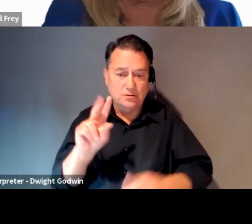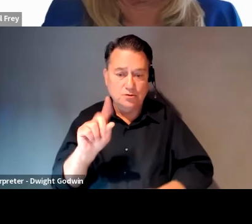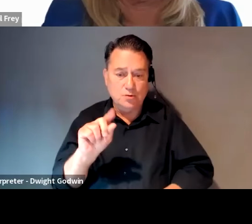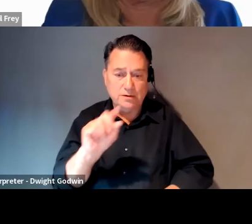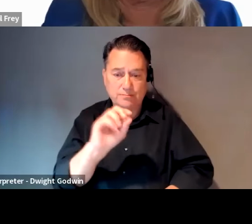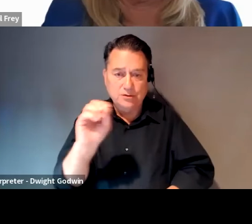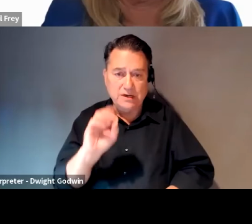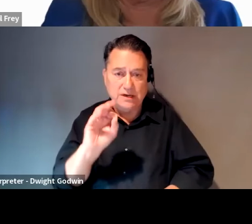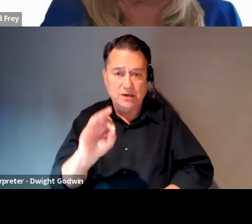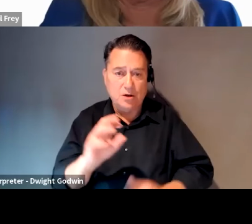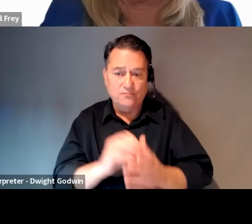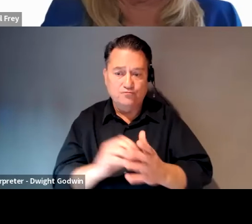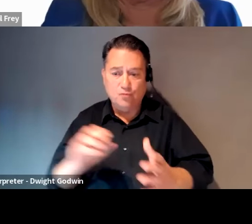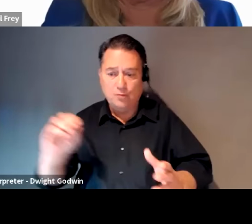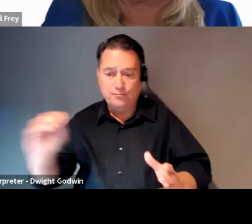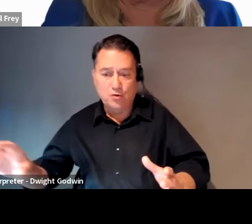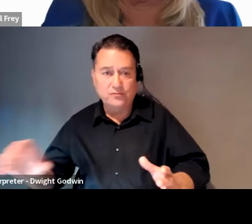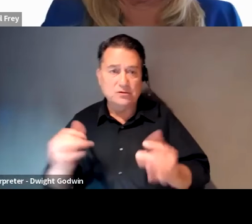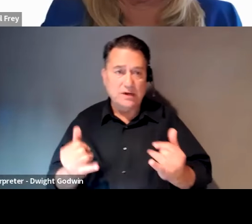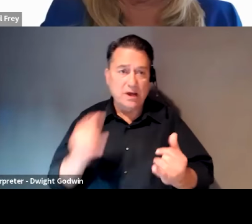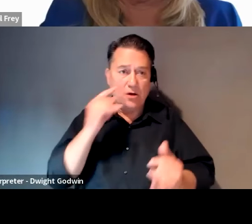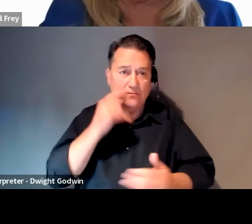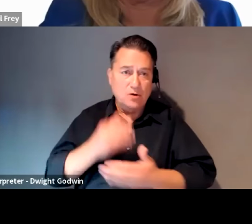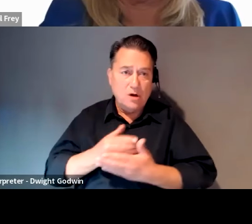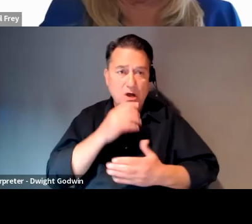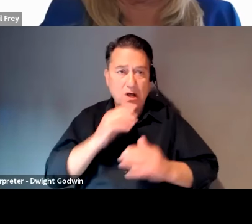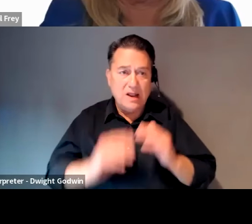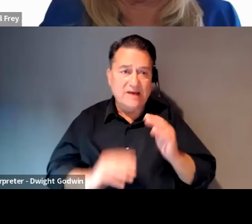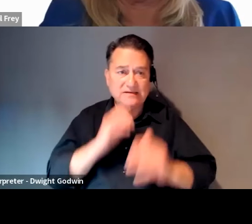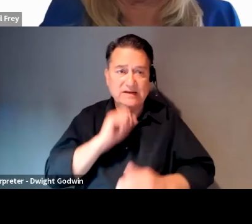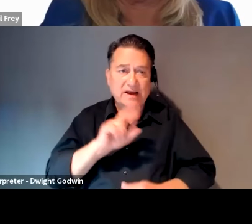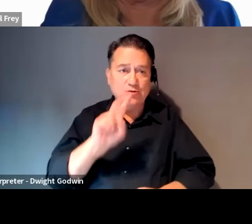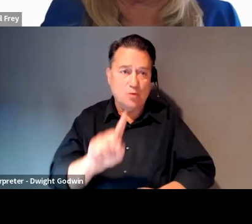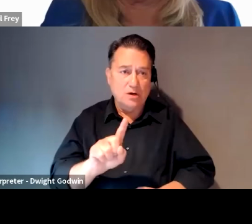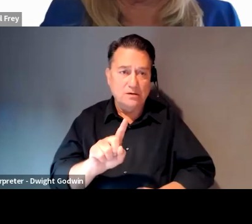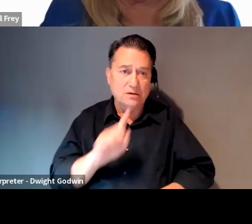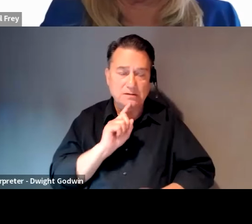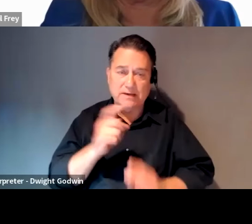are for infants under age one, and that's automatic disruption of attachment.